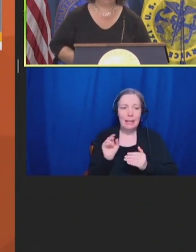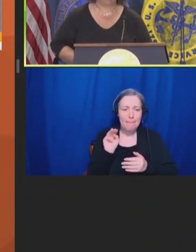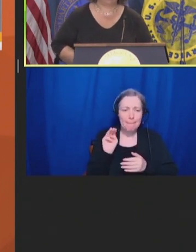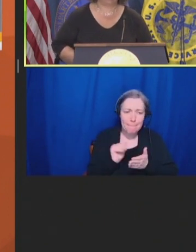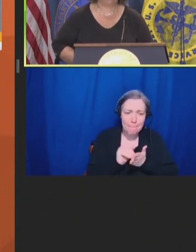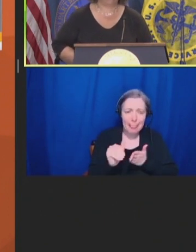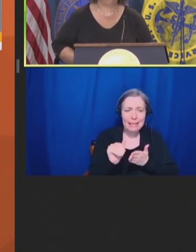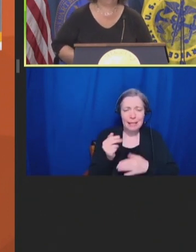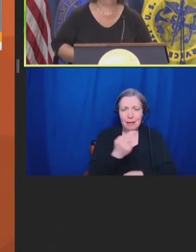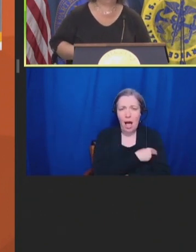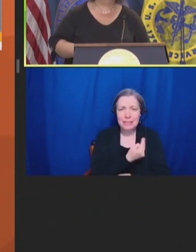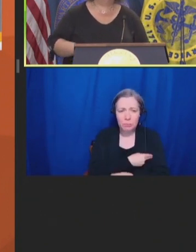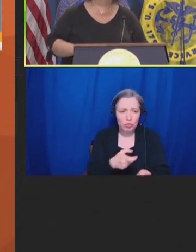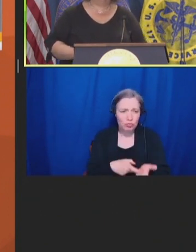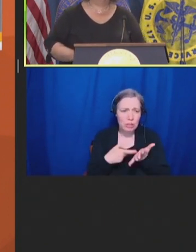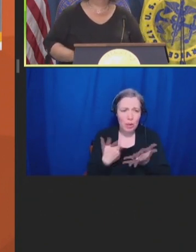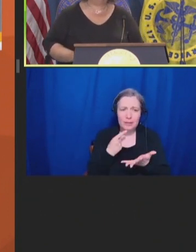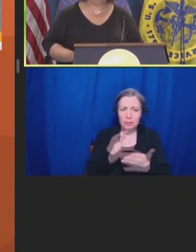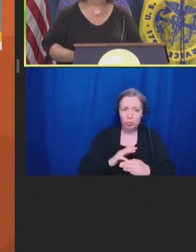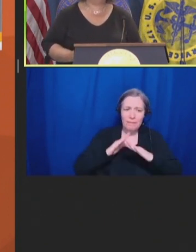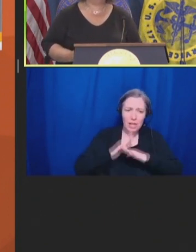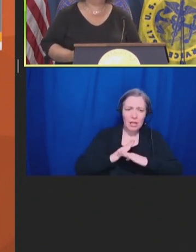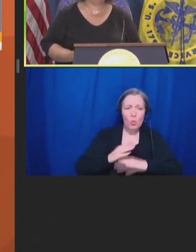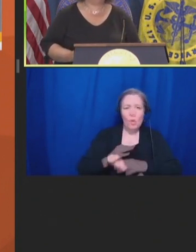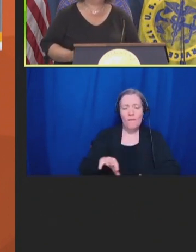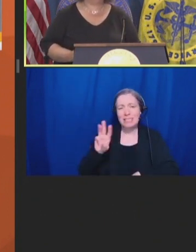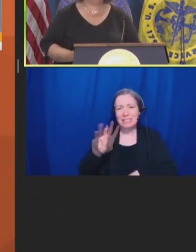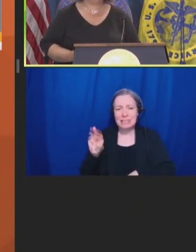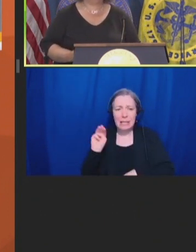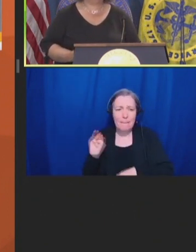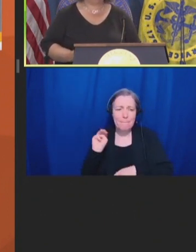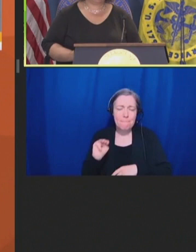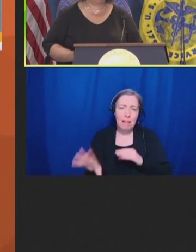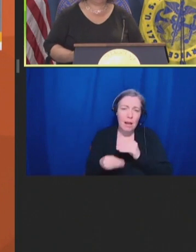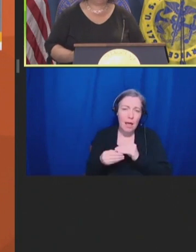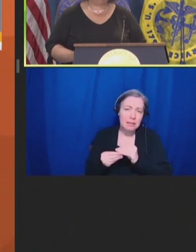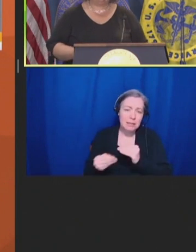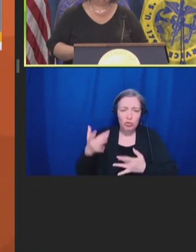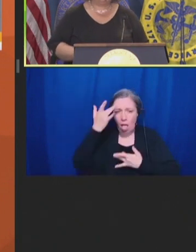and saved over $900 billion in associated healthcare cost. So, that was a huge,